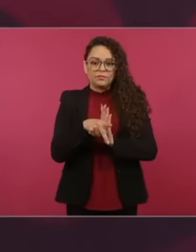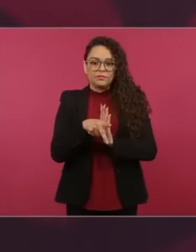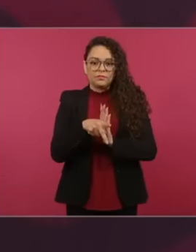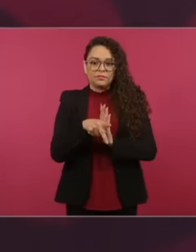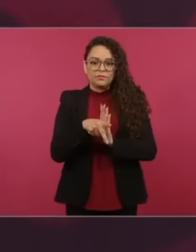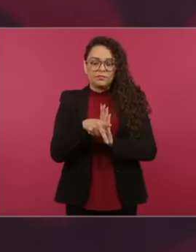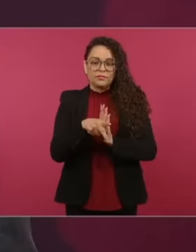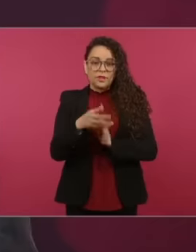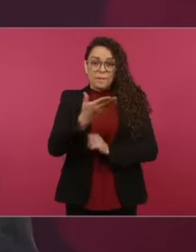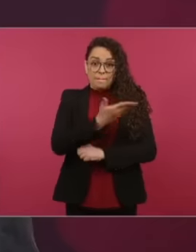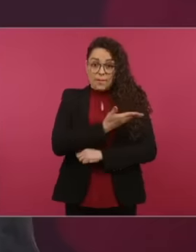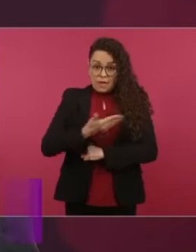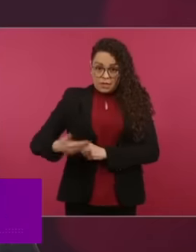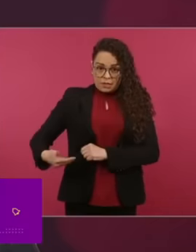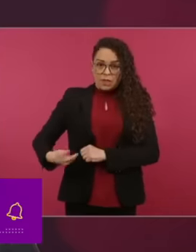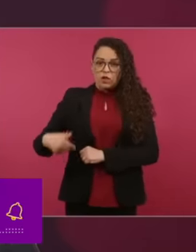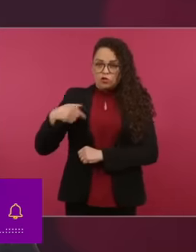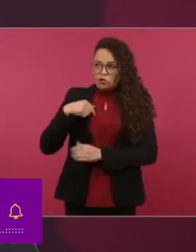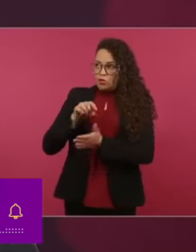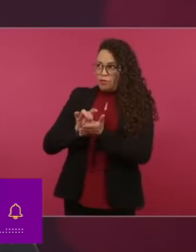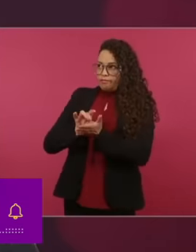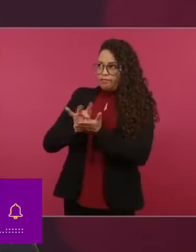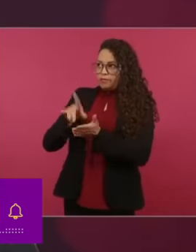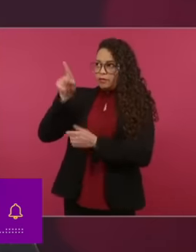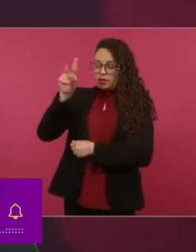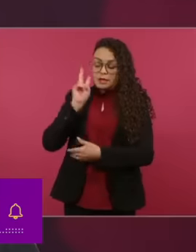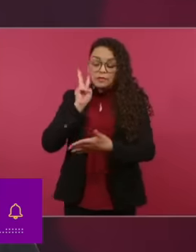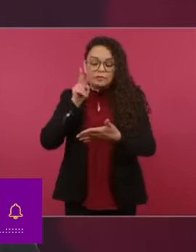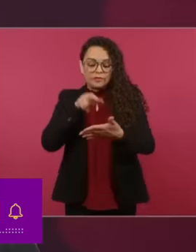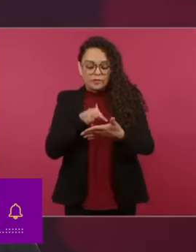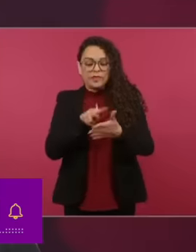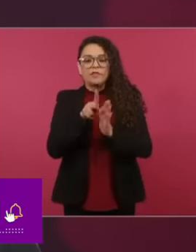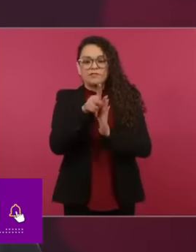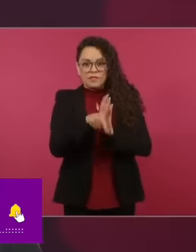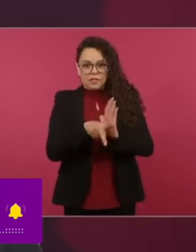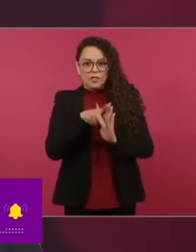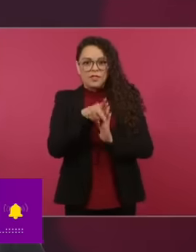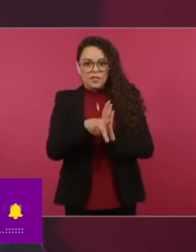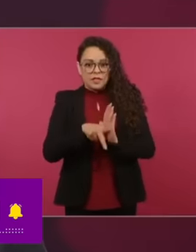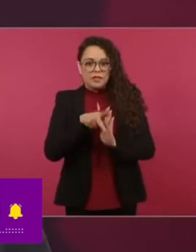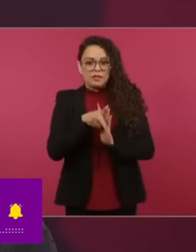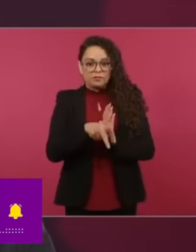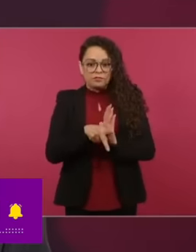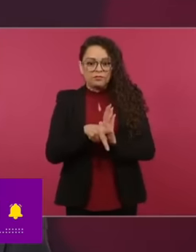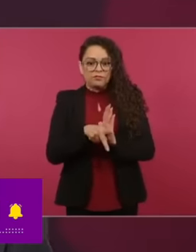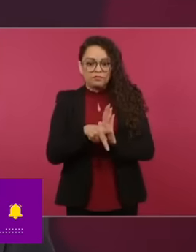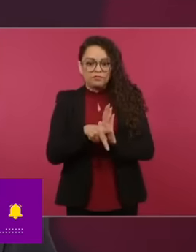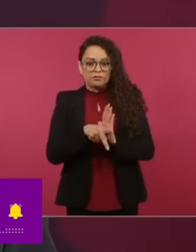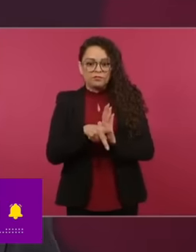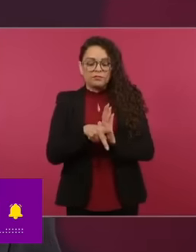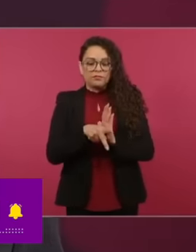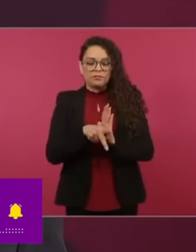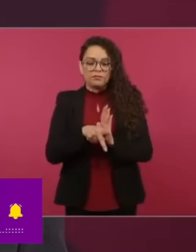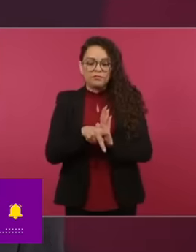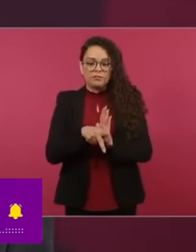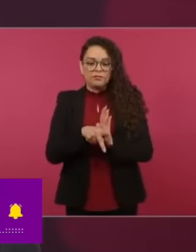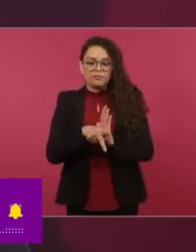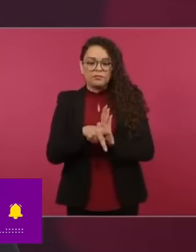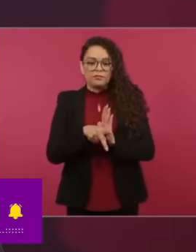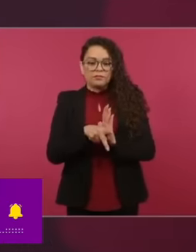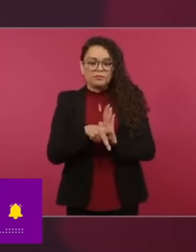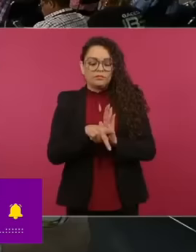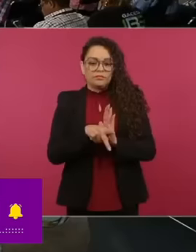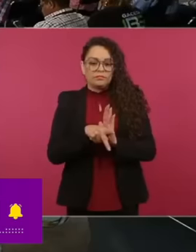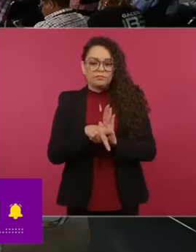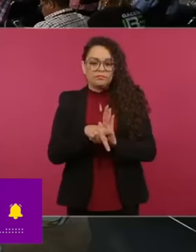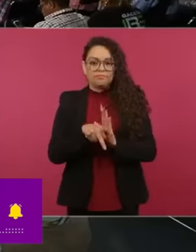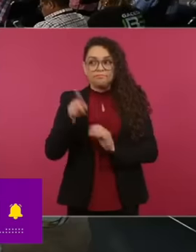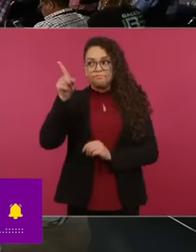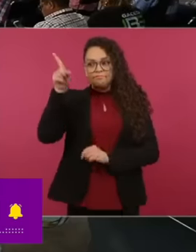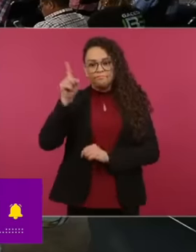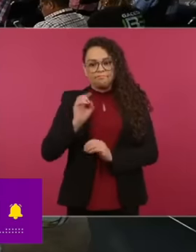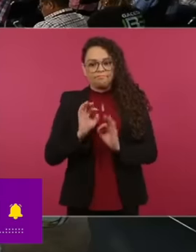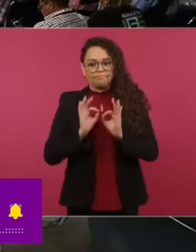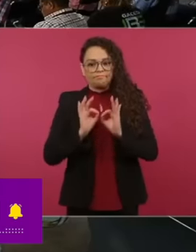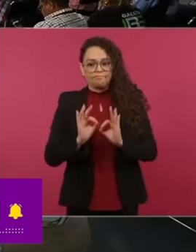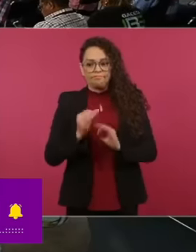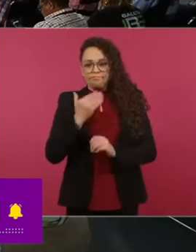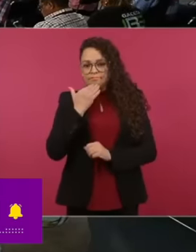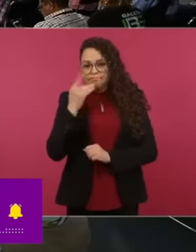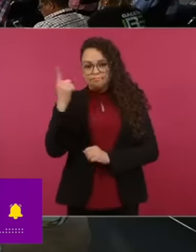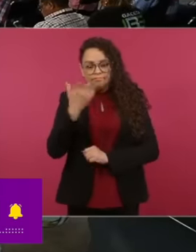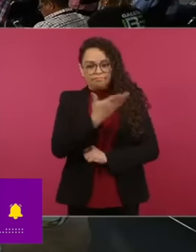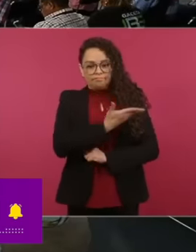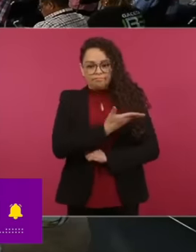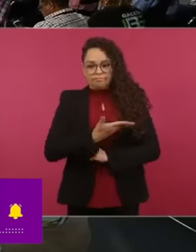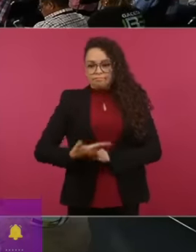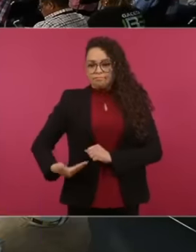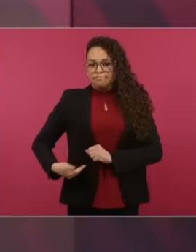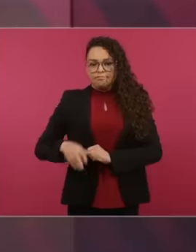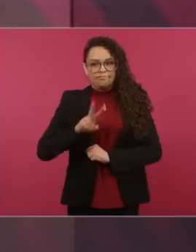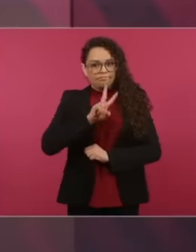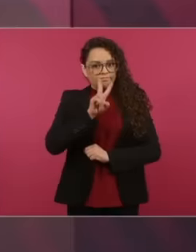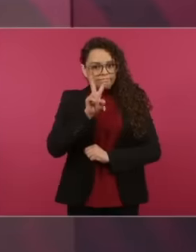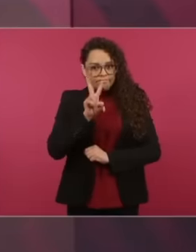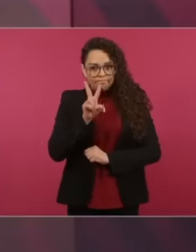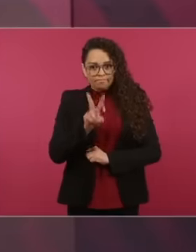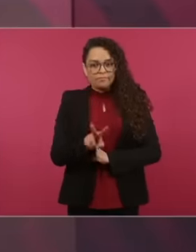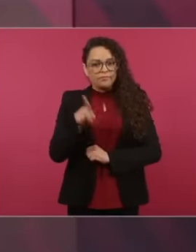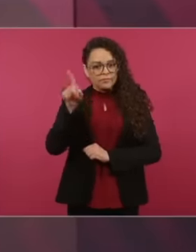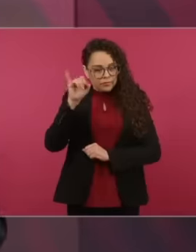president and since he is a people who respects our sovereignty,